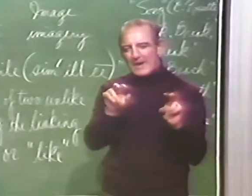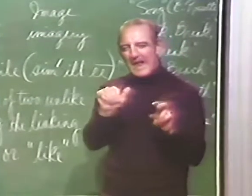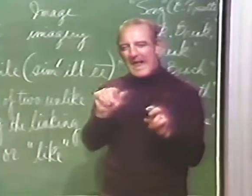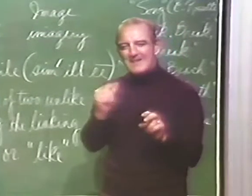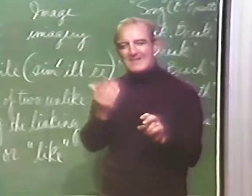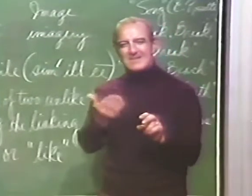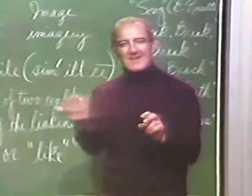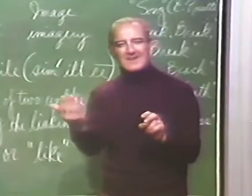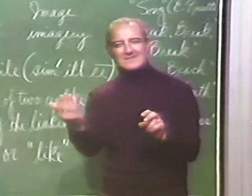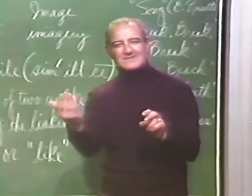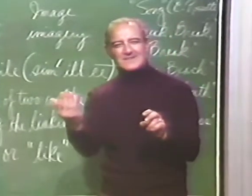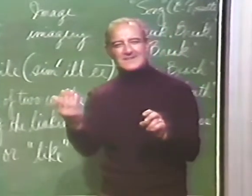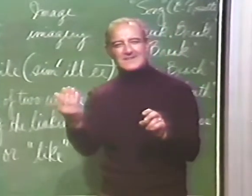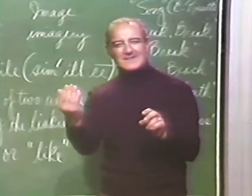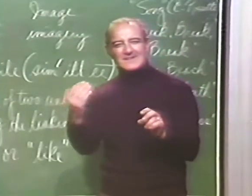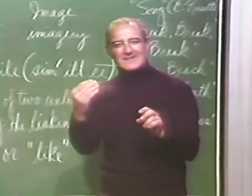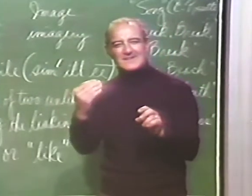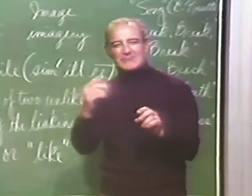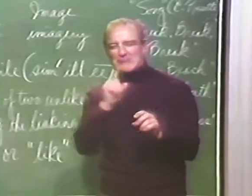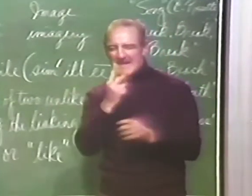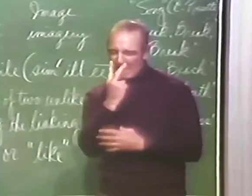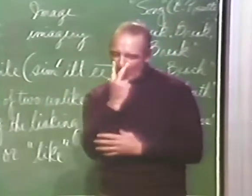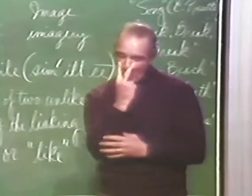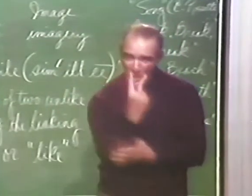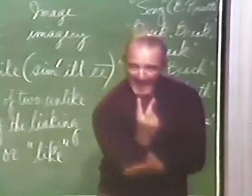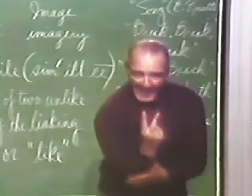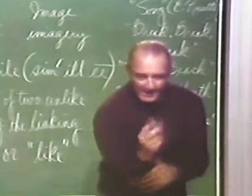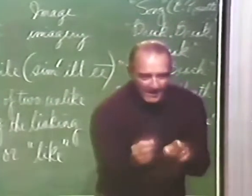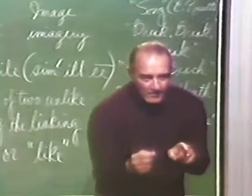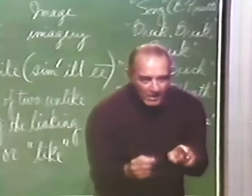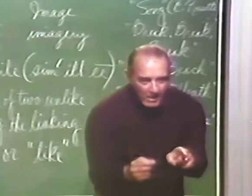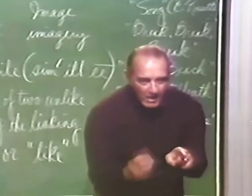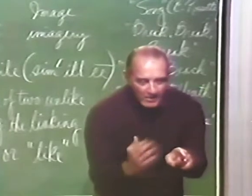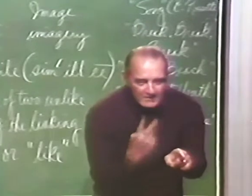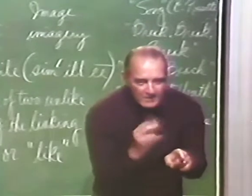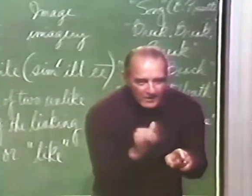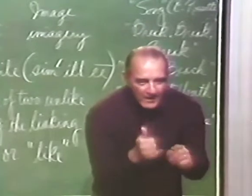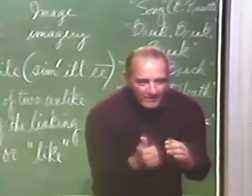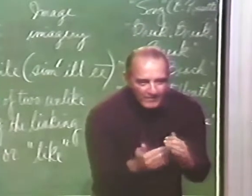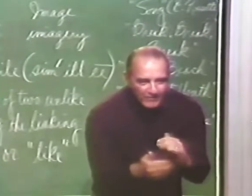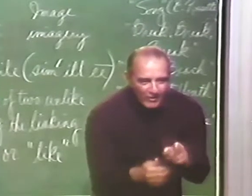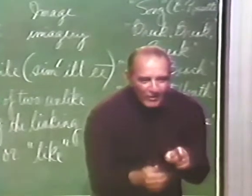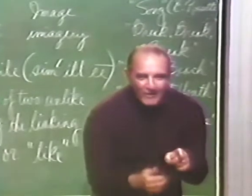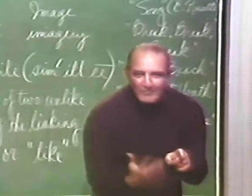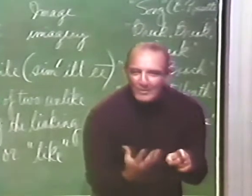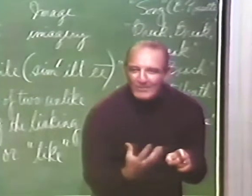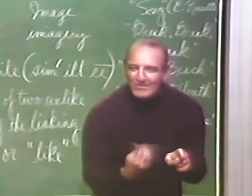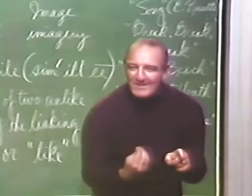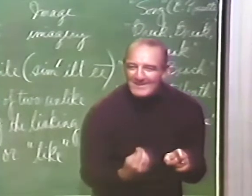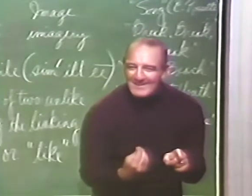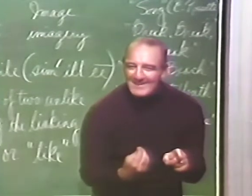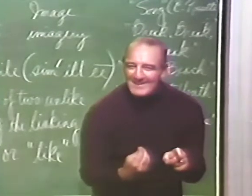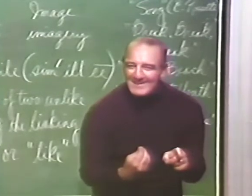TRY TO LOOK AT THINGS, REALLY LOOK AT THEM MORE THAN BEFORE.